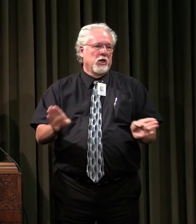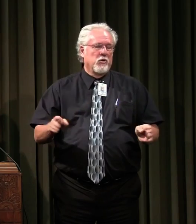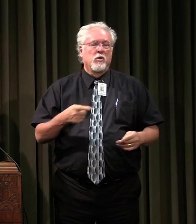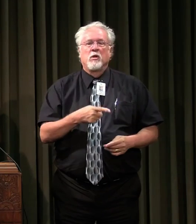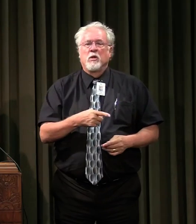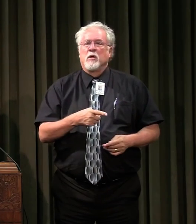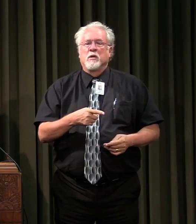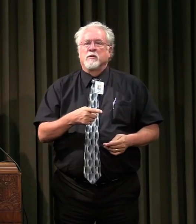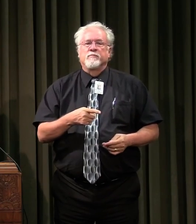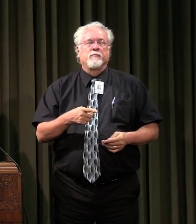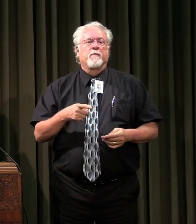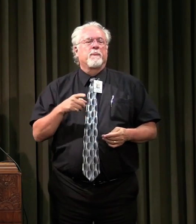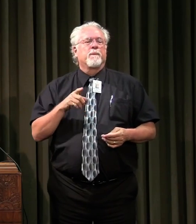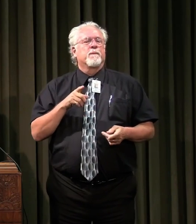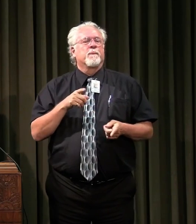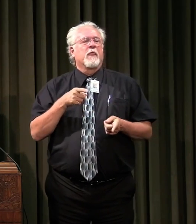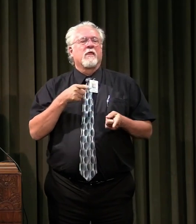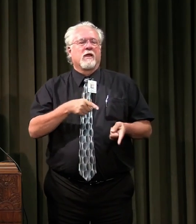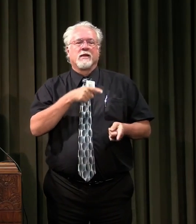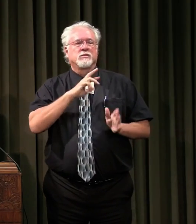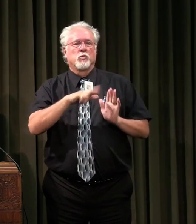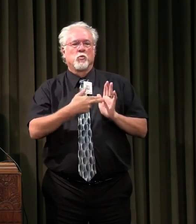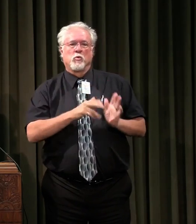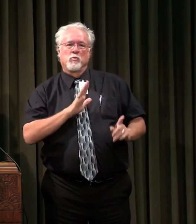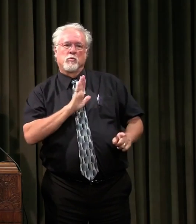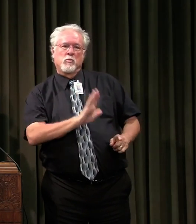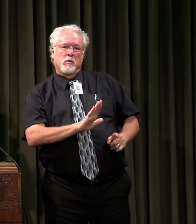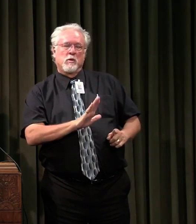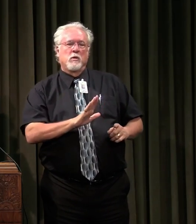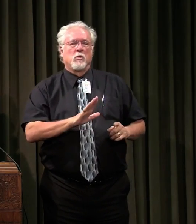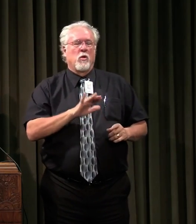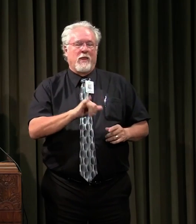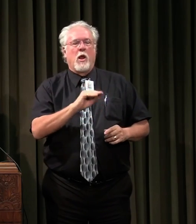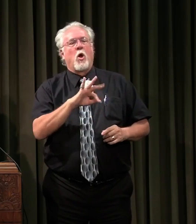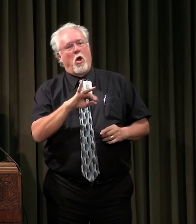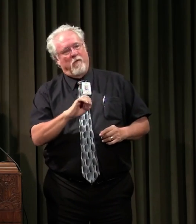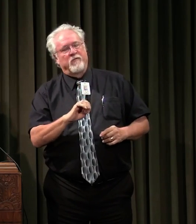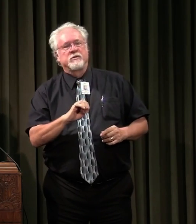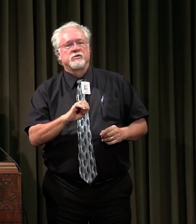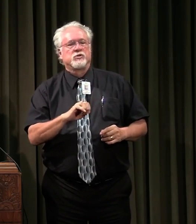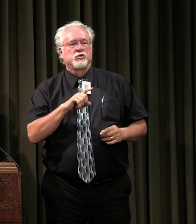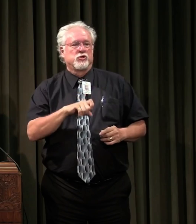principally a role that he ought player that office ought to play in and so